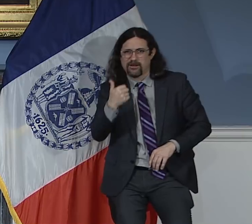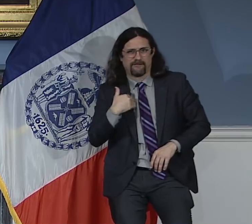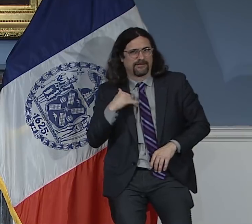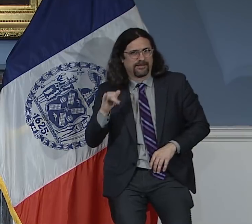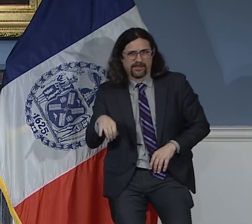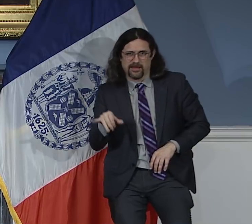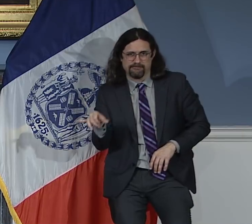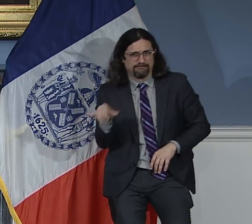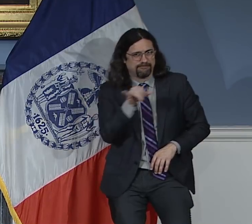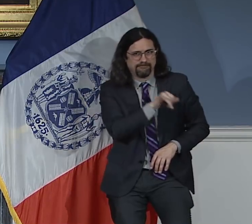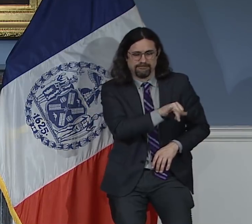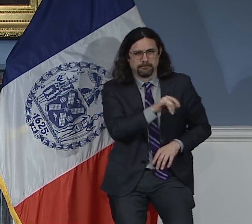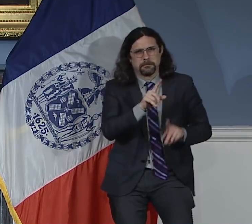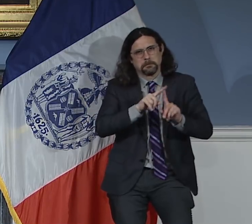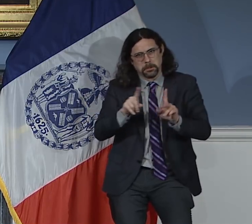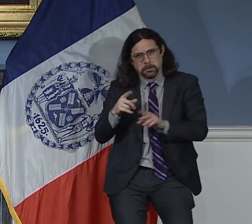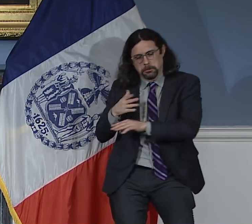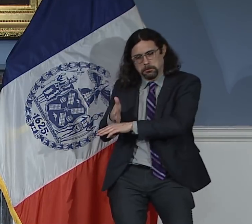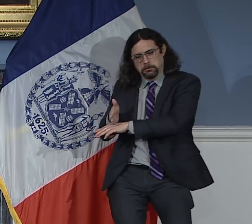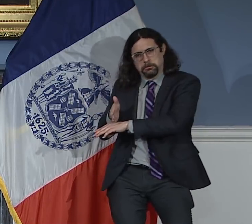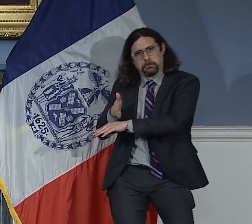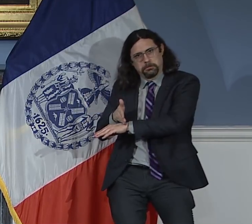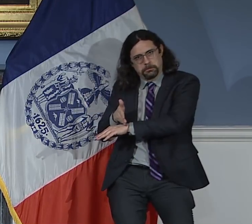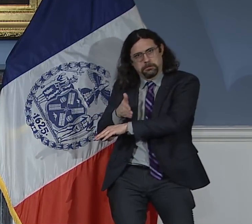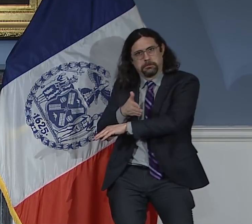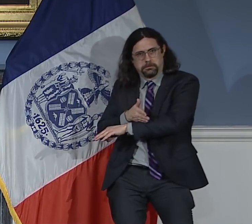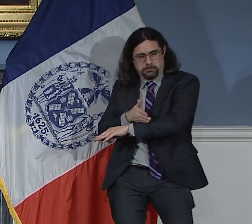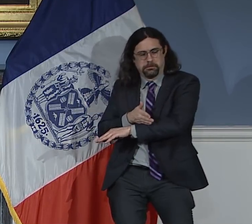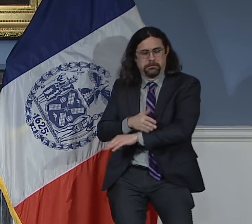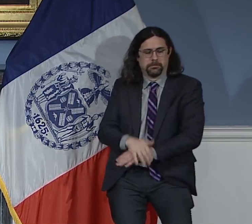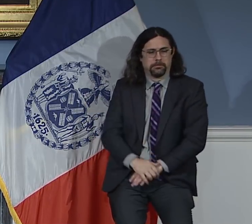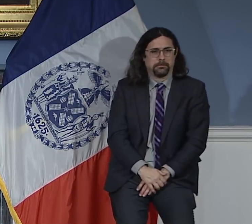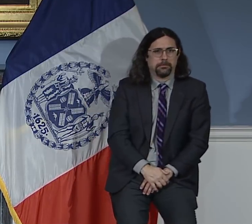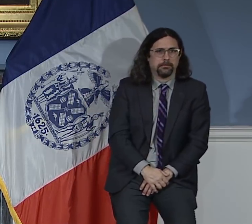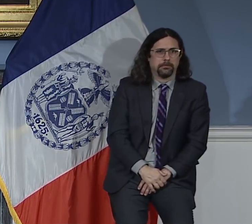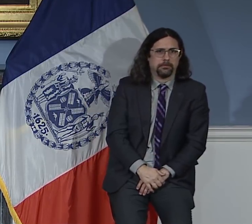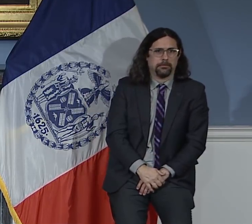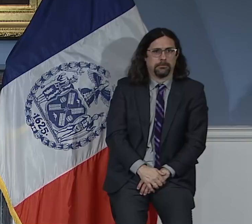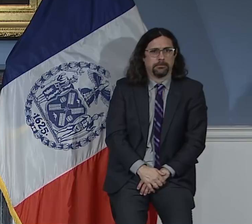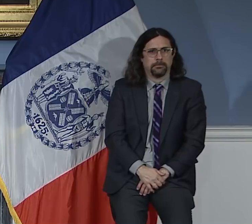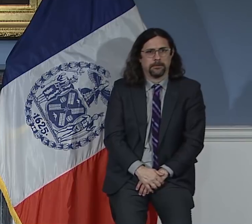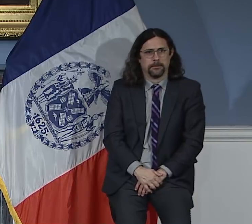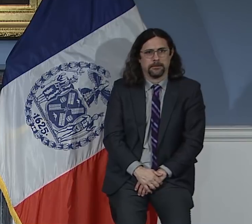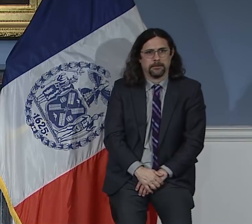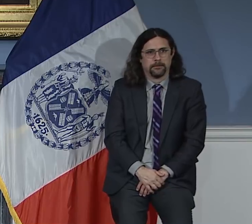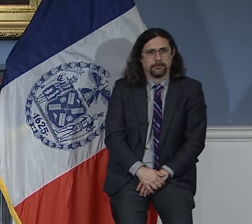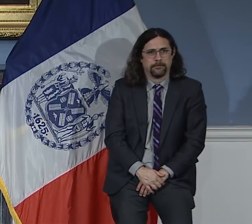MORE TESTING THAN WE USED TO HAVE. IT'S NATURAL AS YOU HAVE MORE STETIG,N Y WOUILL